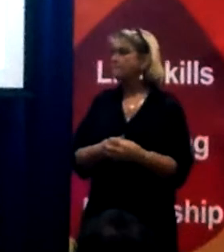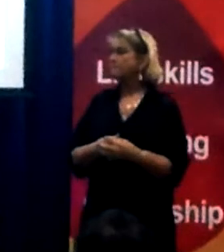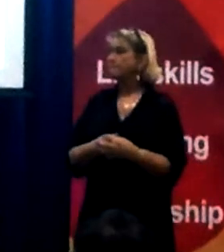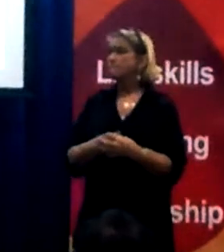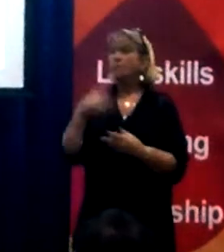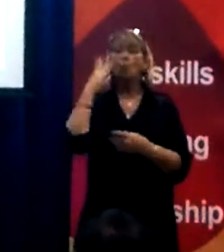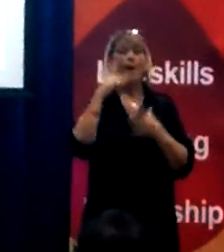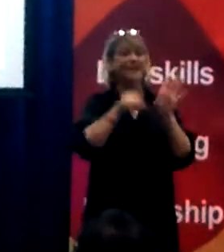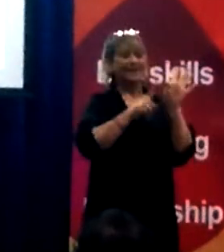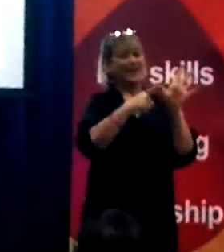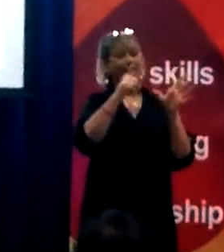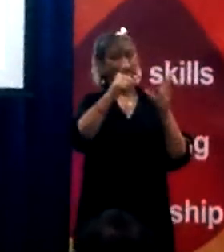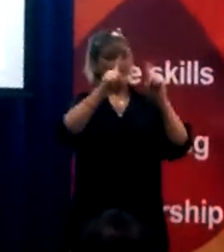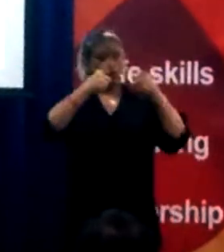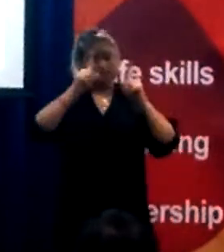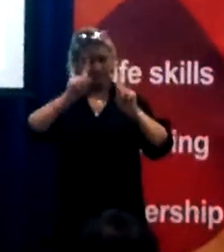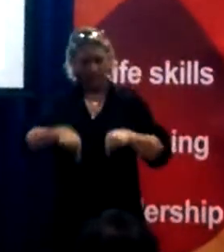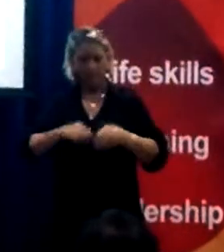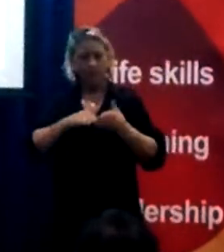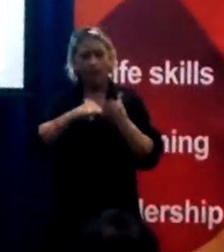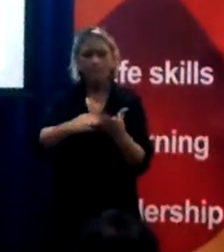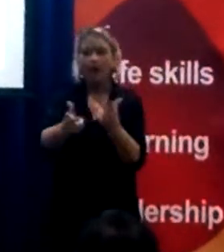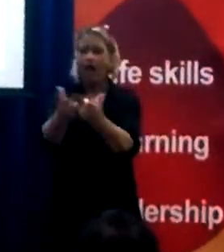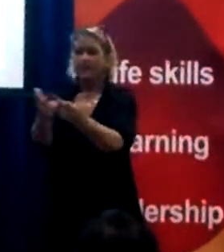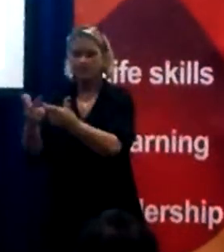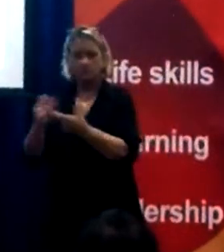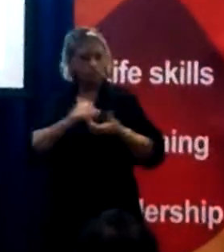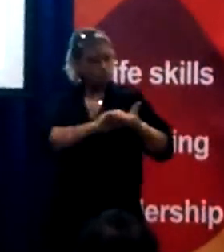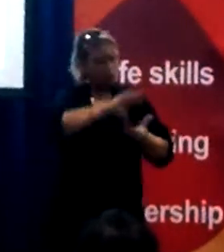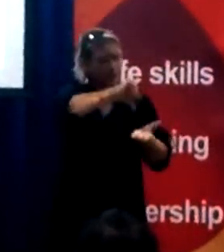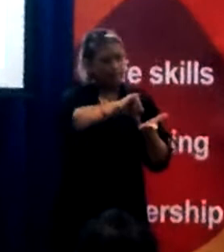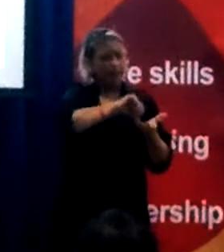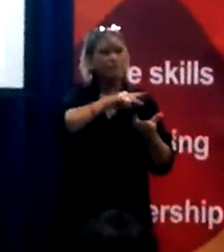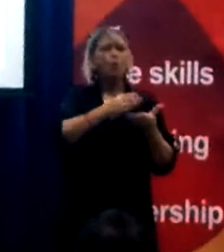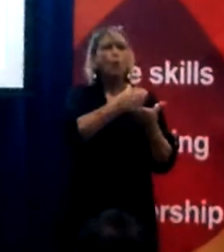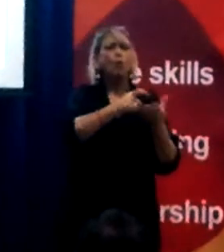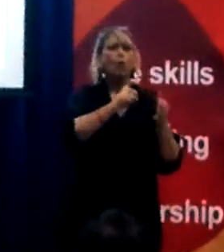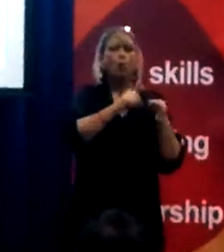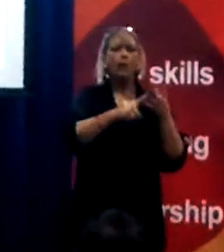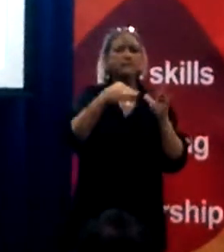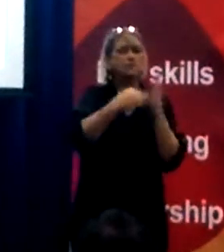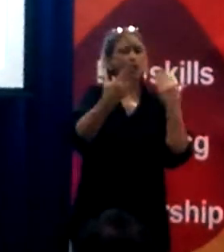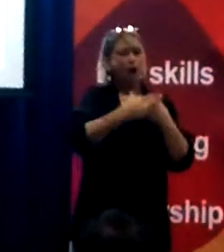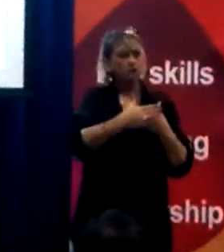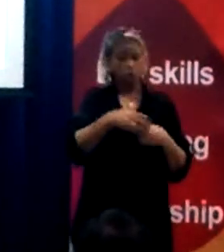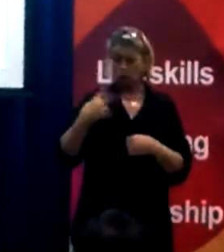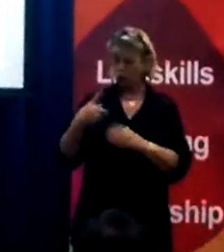Once YAC took its first steps towards helping others by raising money with a quiz night, after just two years we held the very first camp.